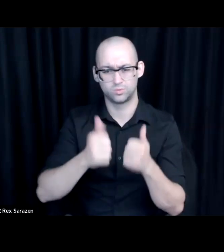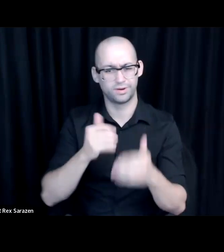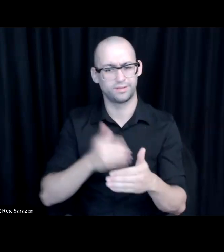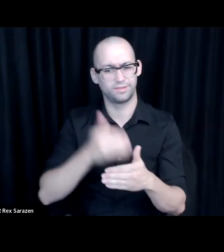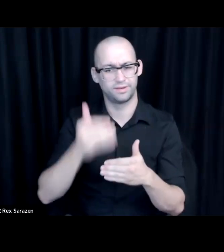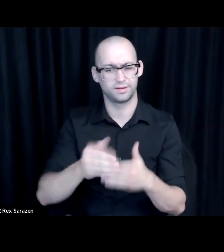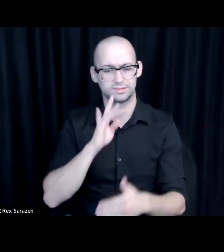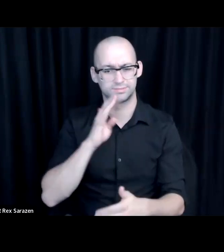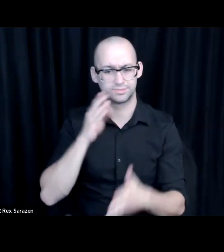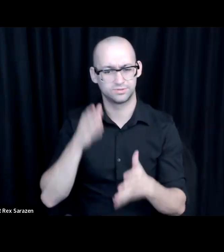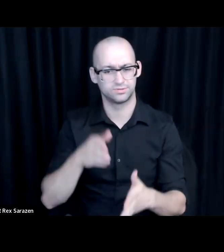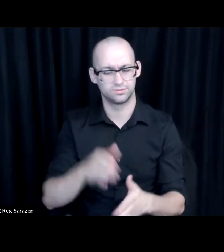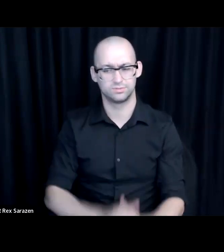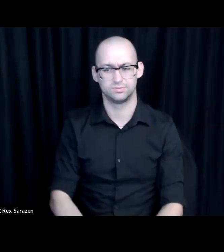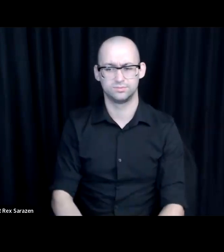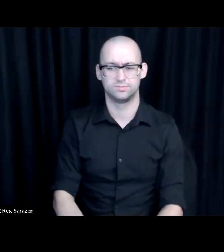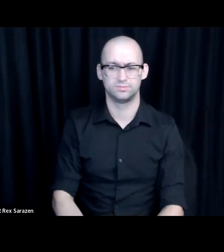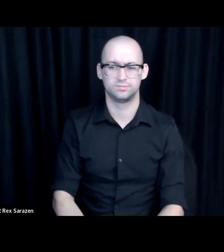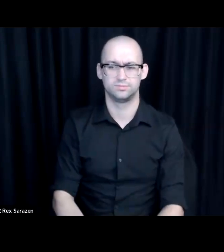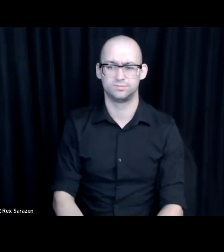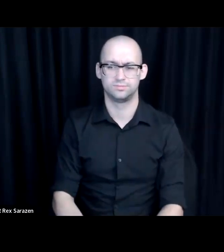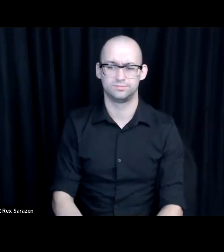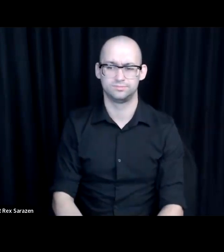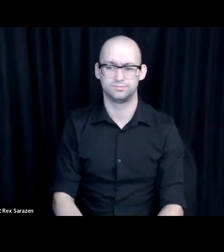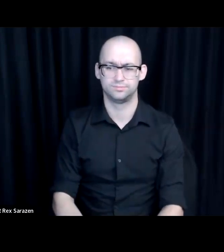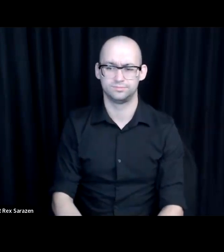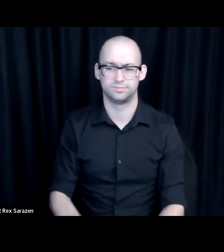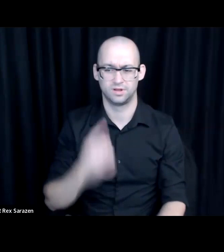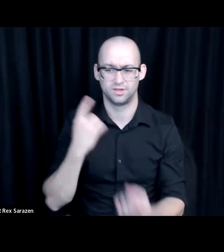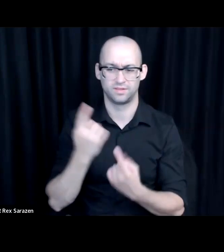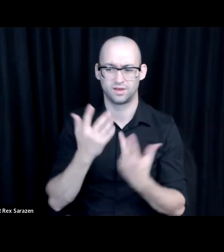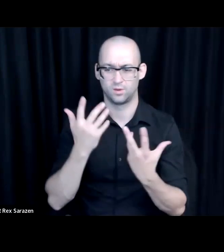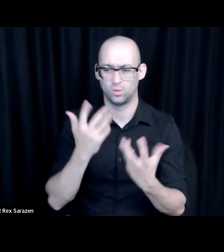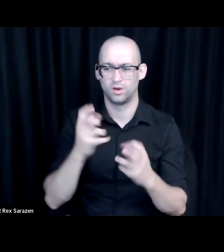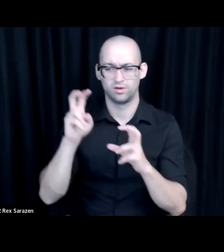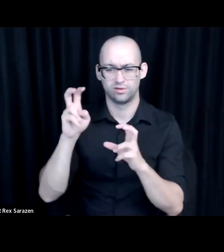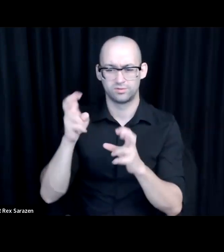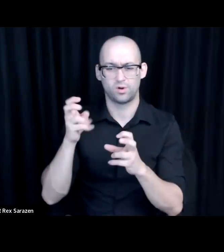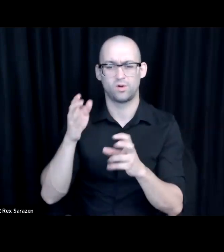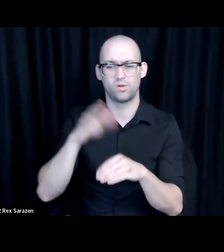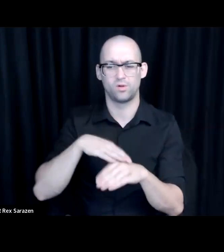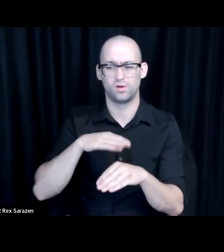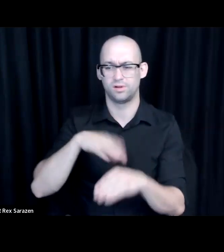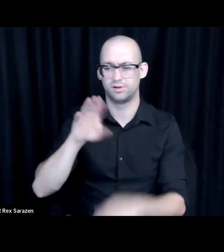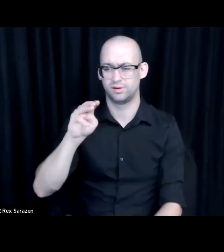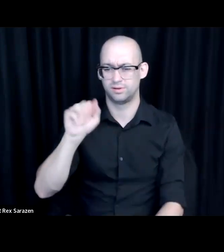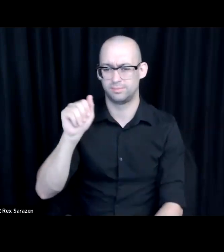I'd like to call on Matt Rantanen, who is that, you know, many of you know. He